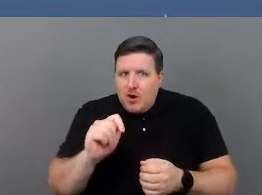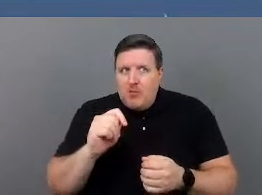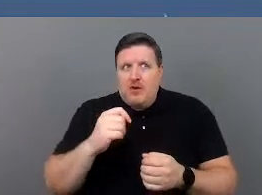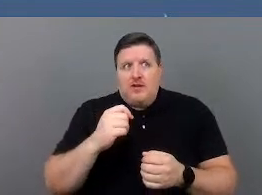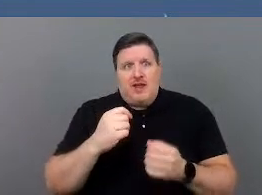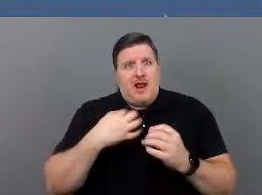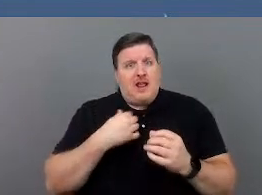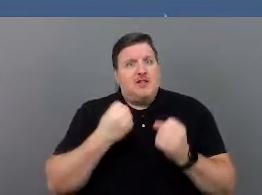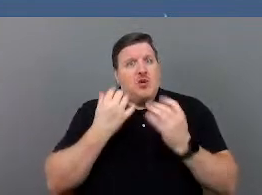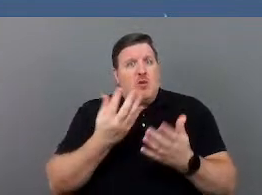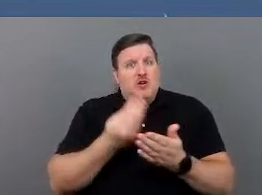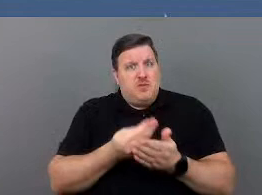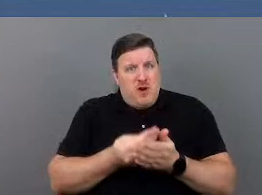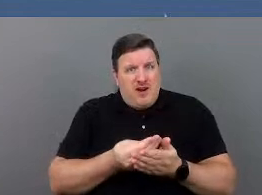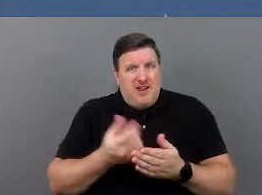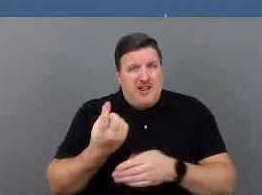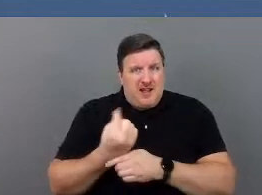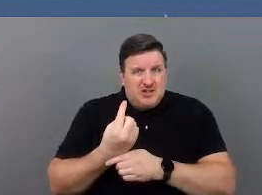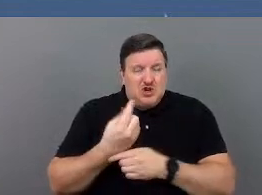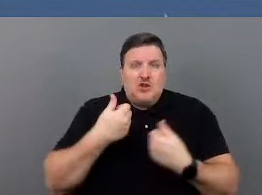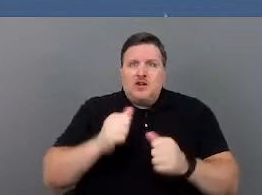COSTS AND THEY STILL HAD $5 MILLION LEFT.